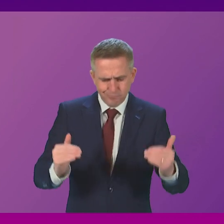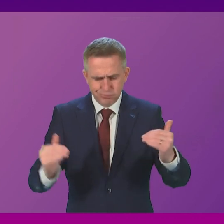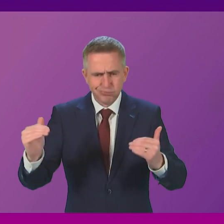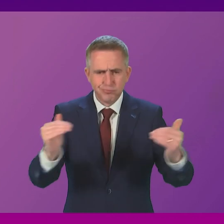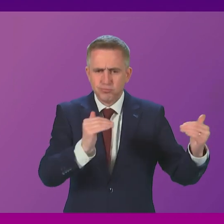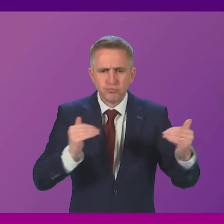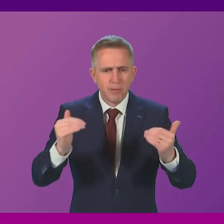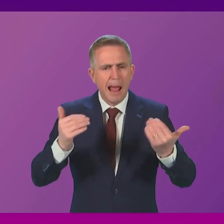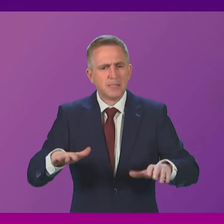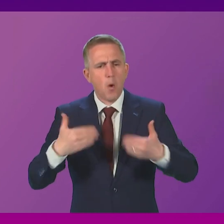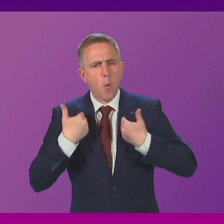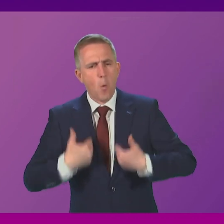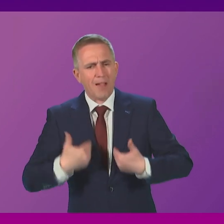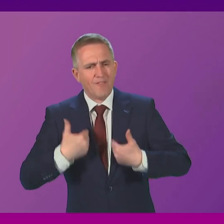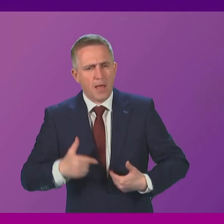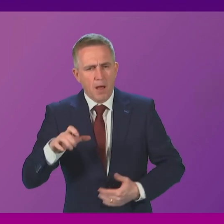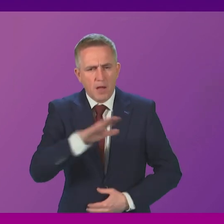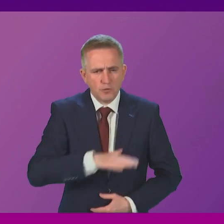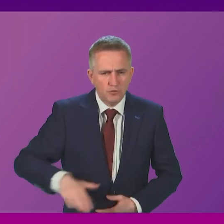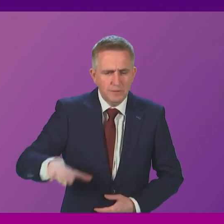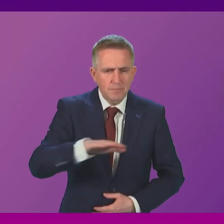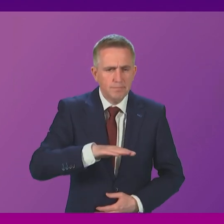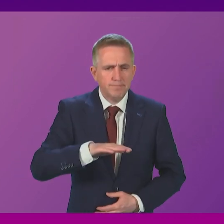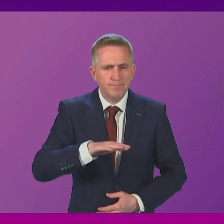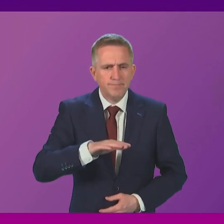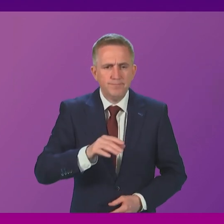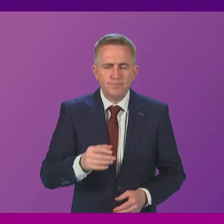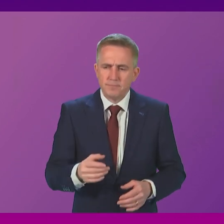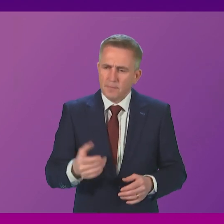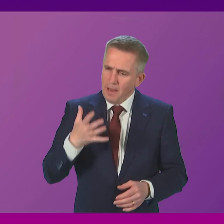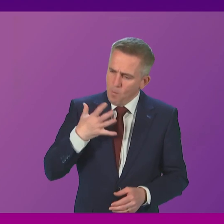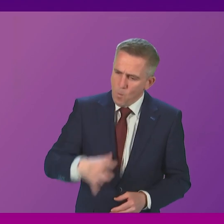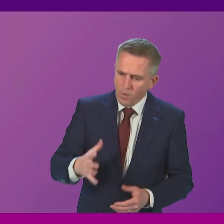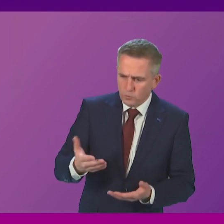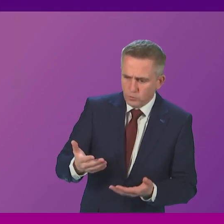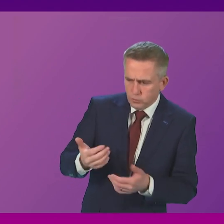A key priority of my Government will be to protect every Scot, as far as we can, from